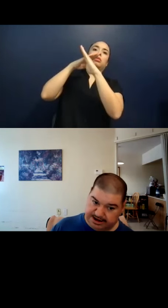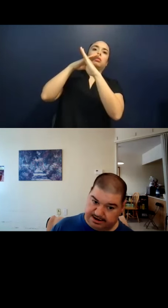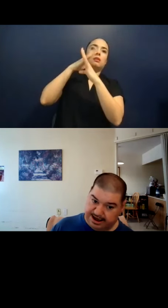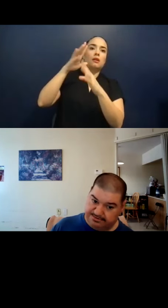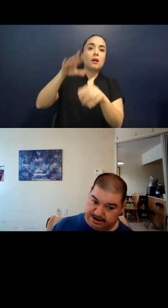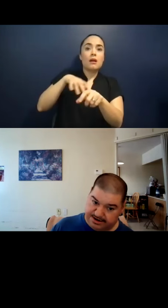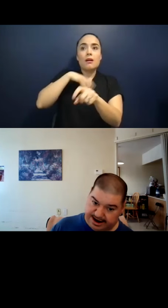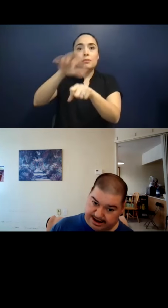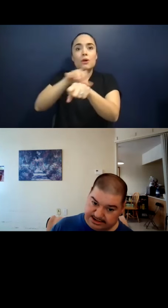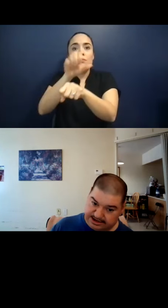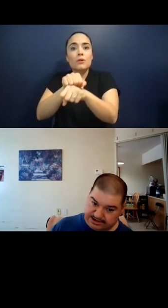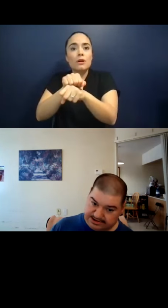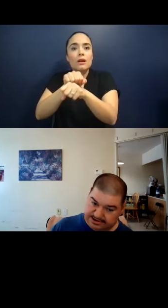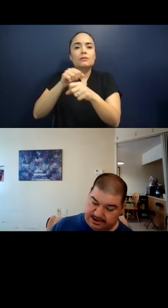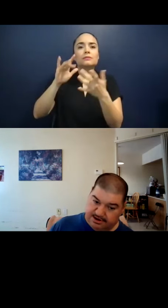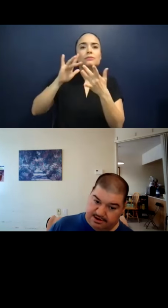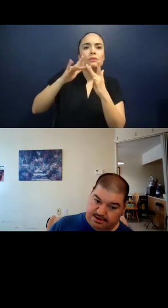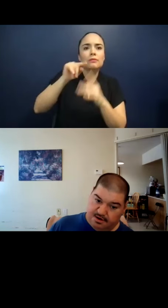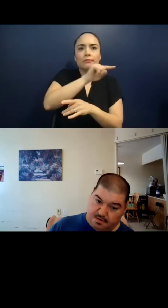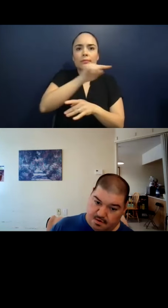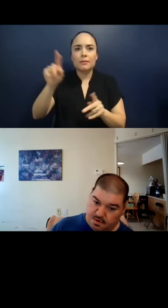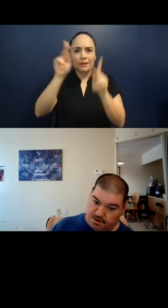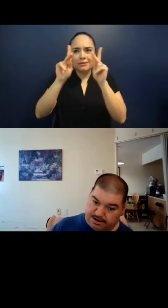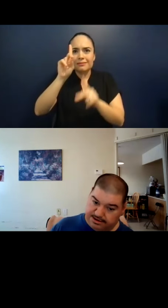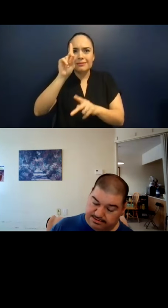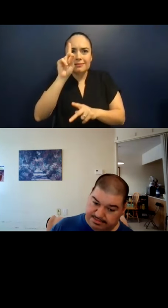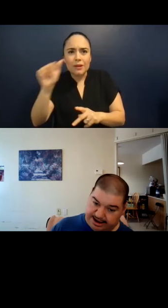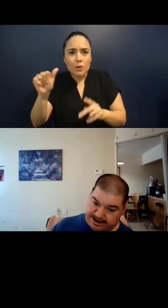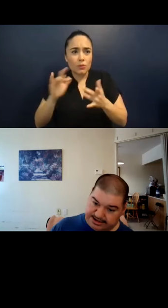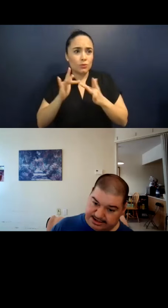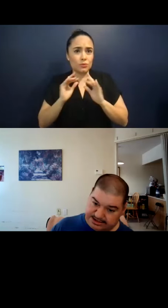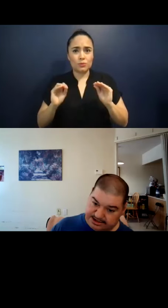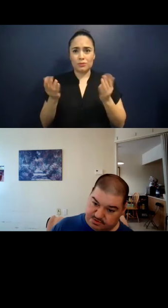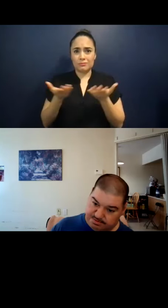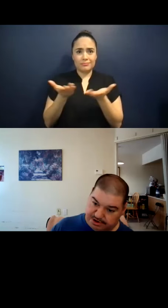including language report disabilities. There is also technological barriers. Having to book